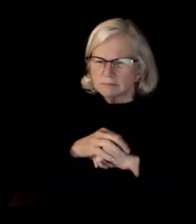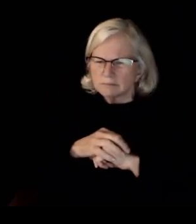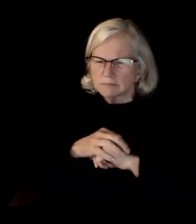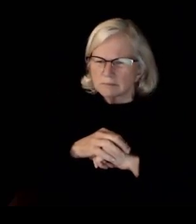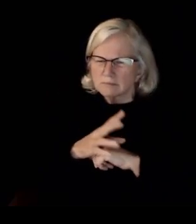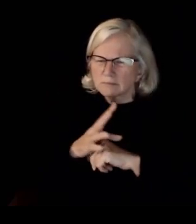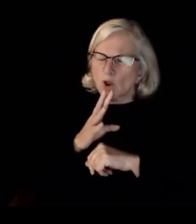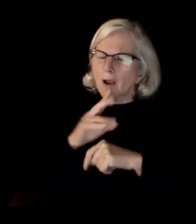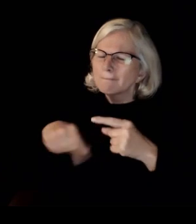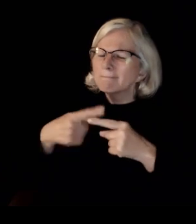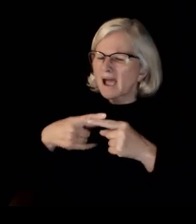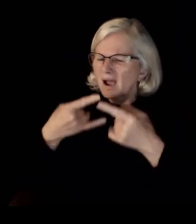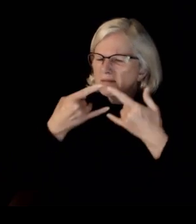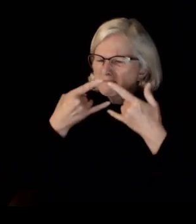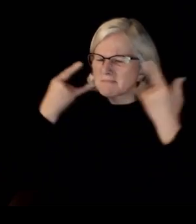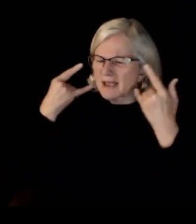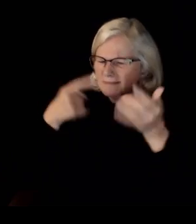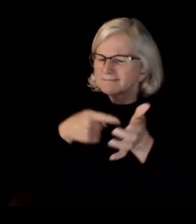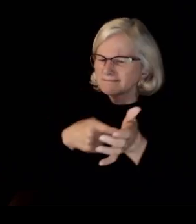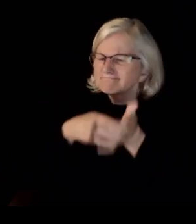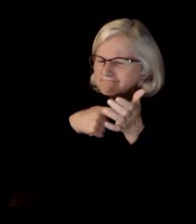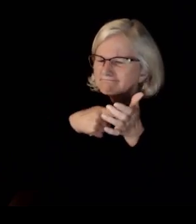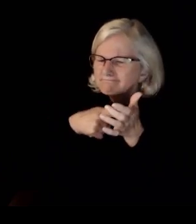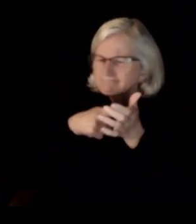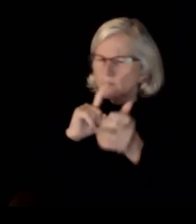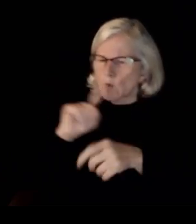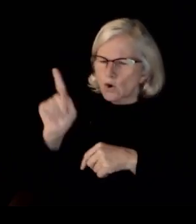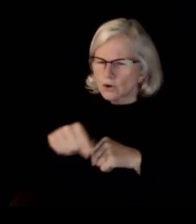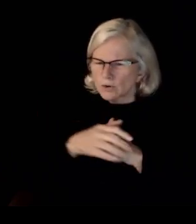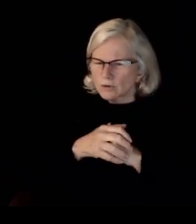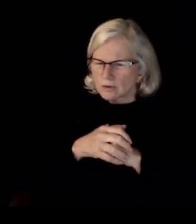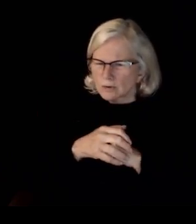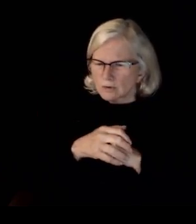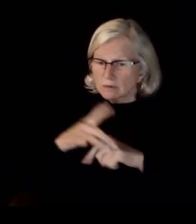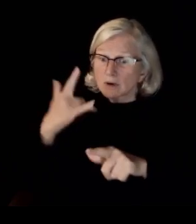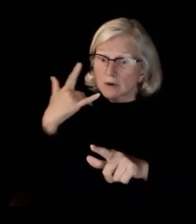You're obviously aware that California had a mandate. They have seen a surge in cases